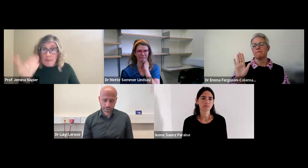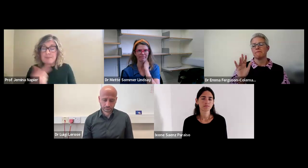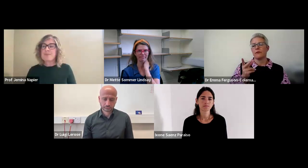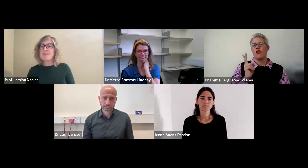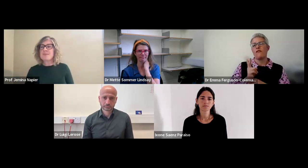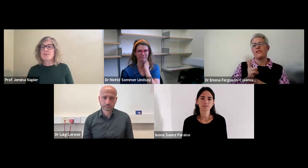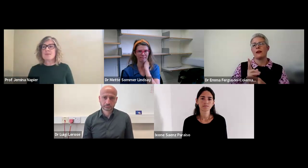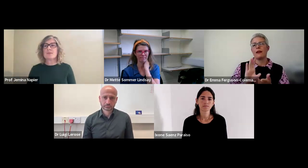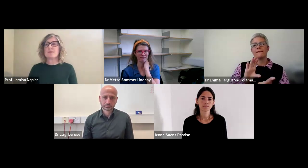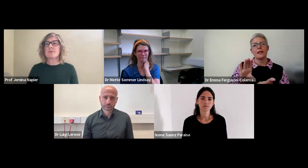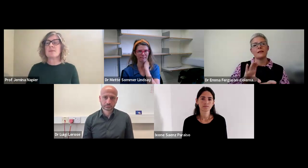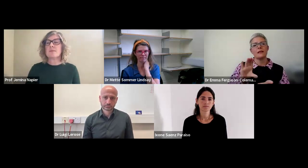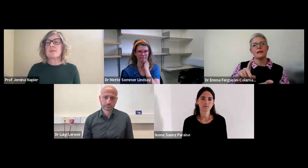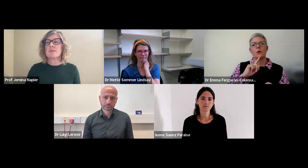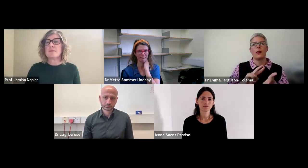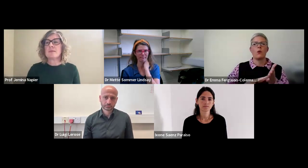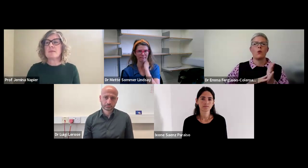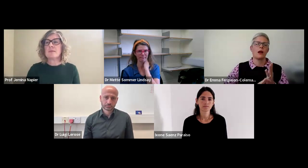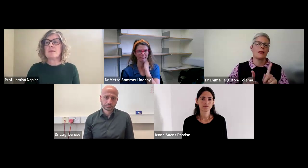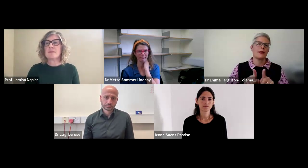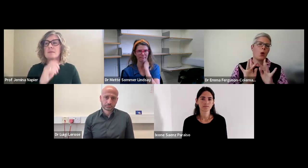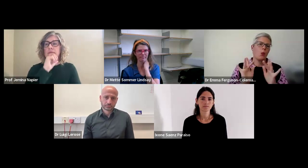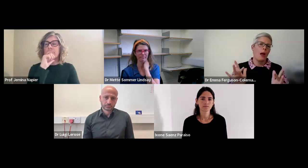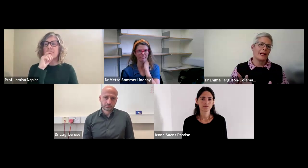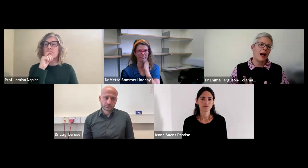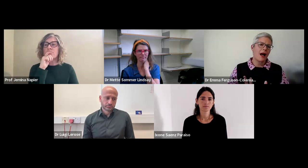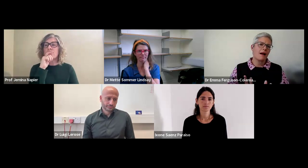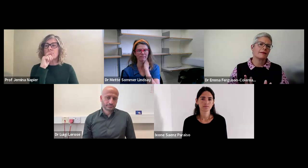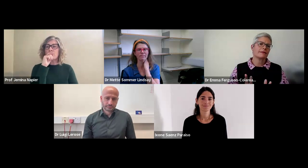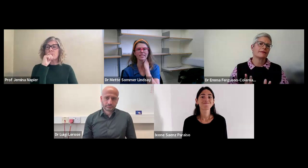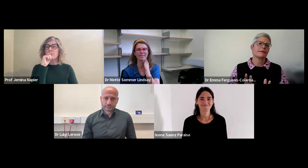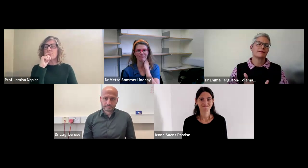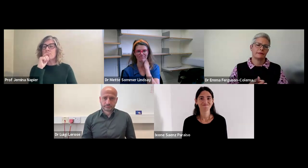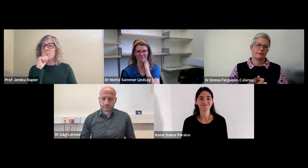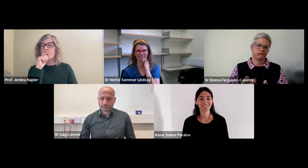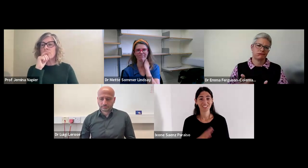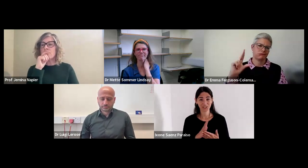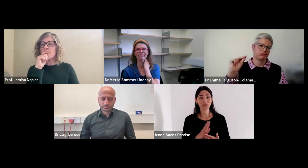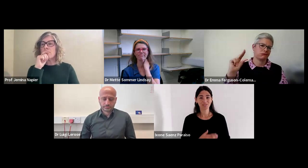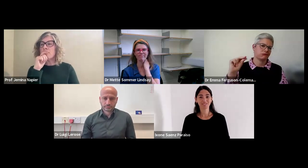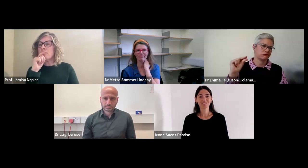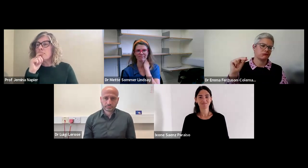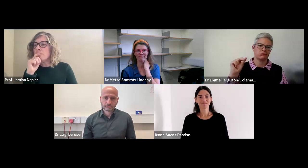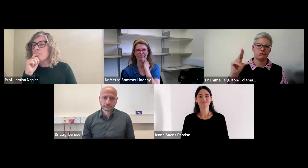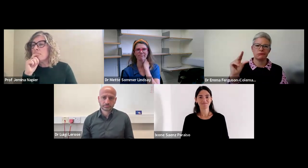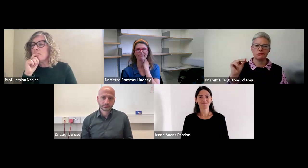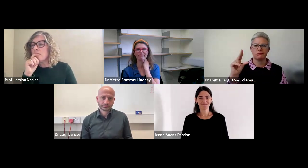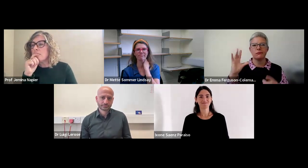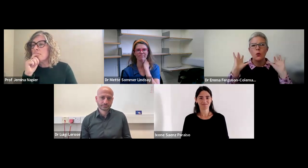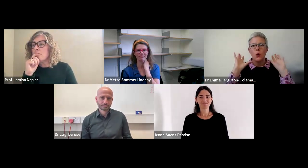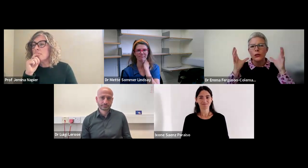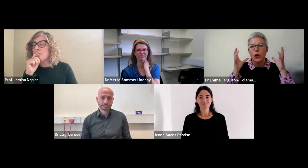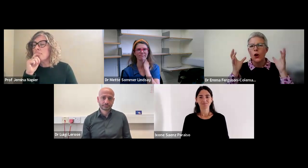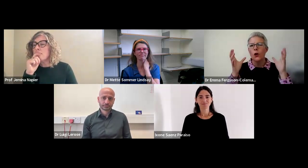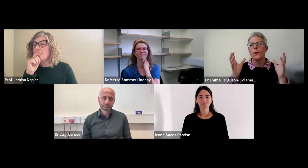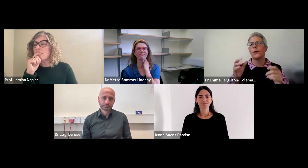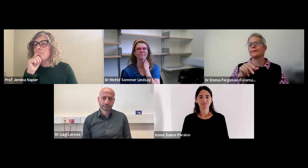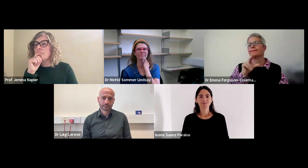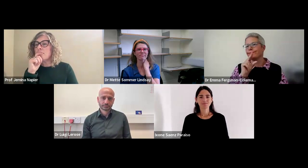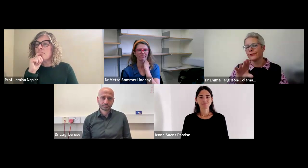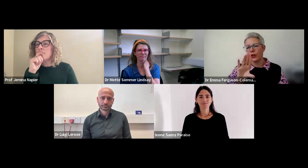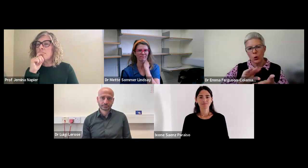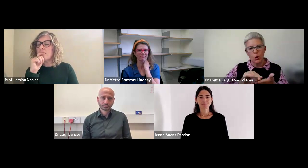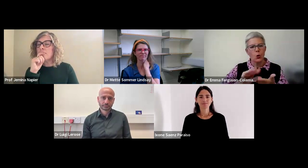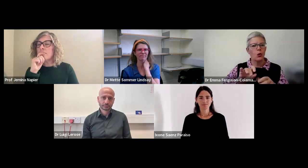Emma: often funders will organize a webinar which are conducted in spoken language,